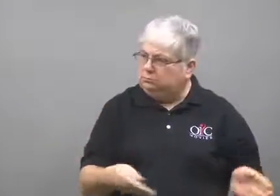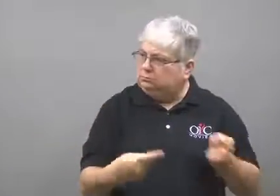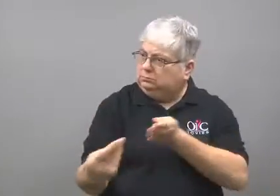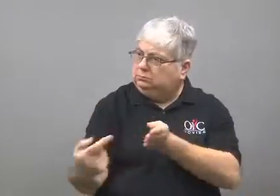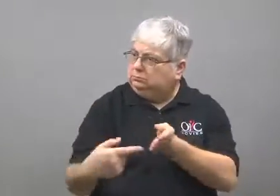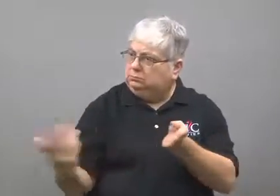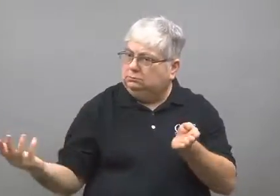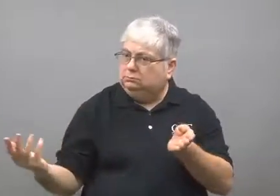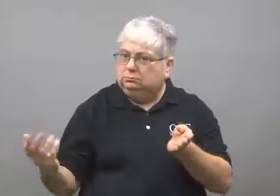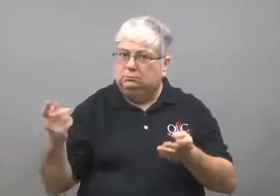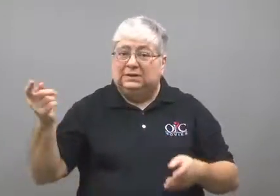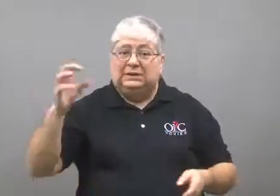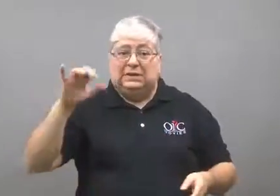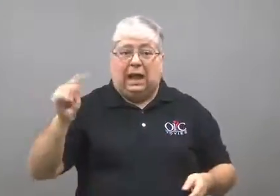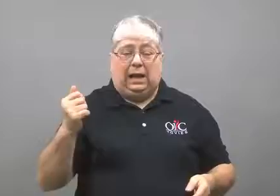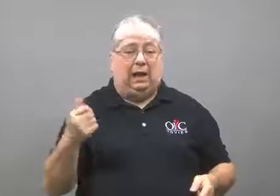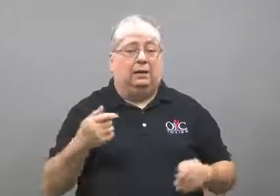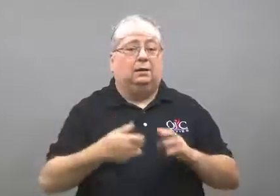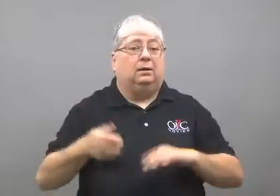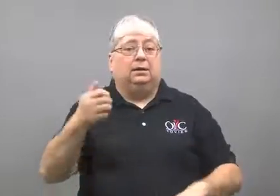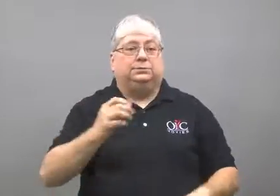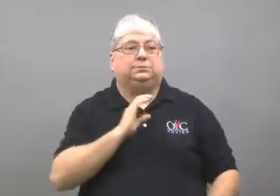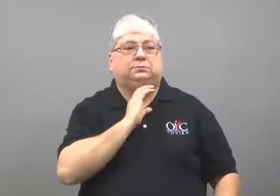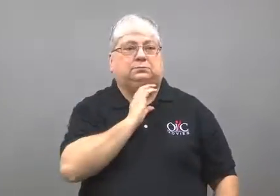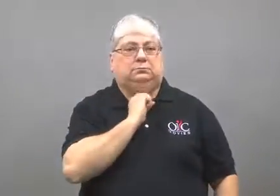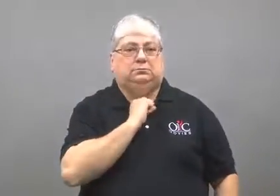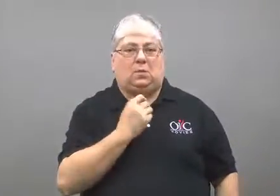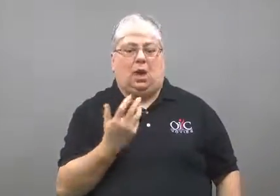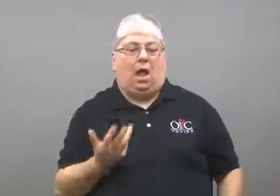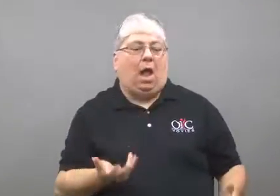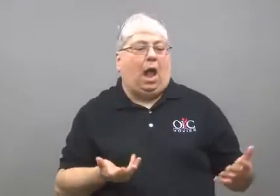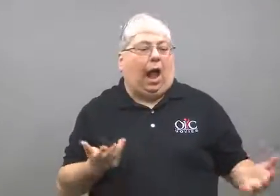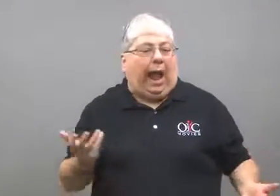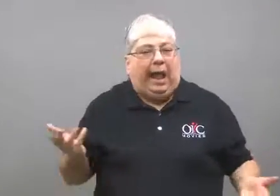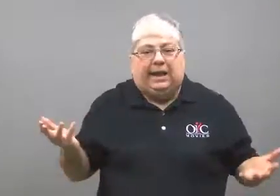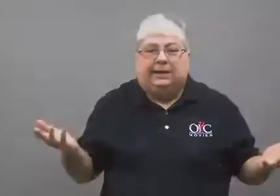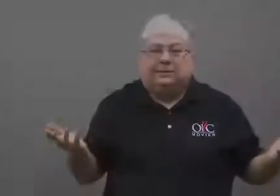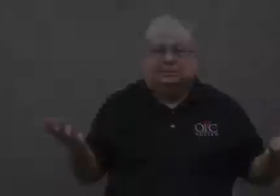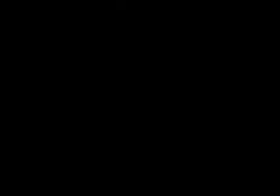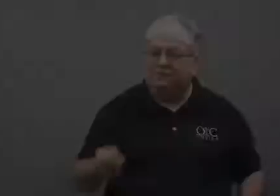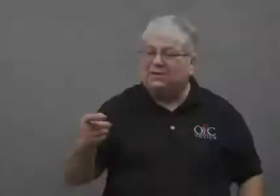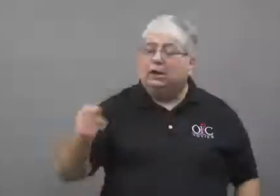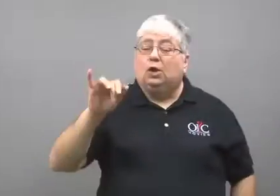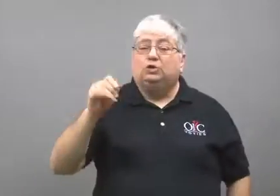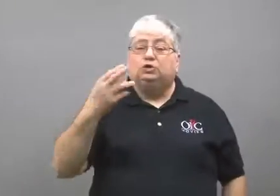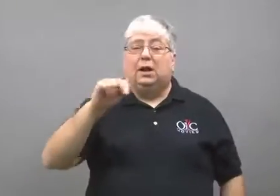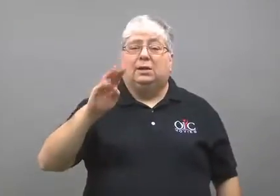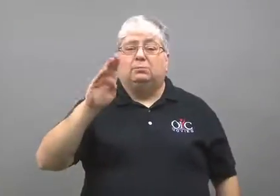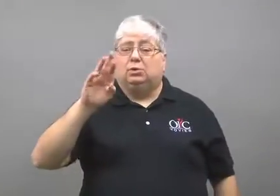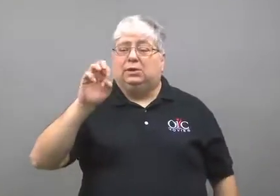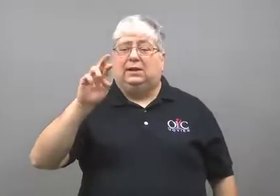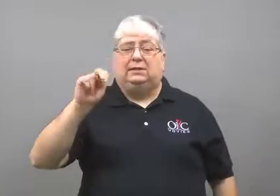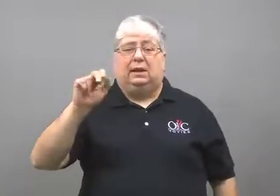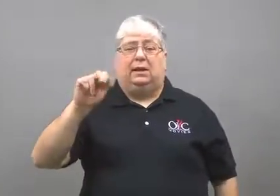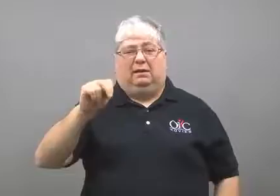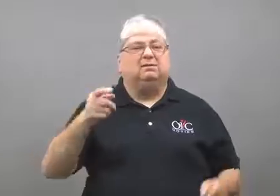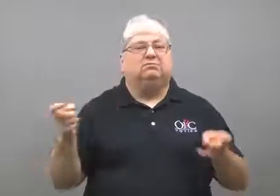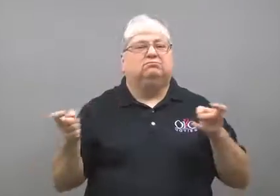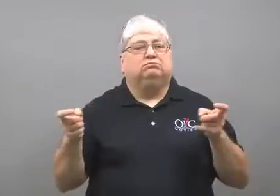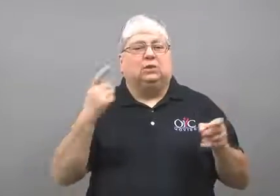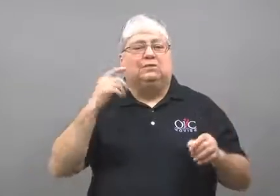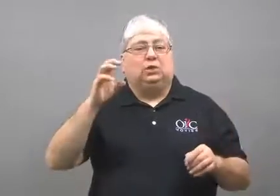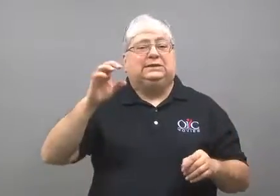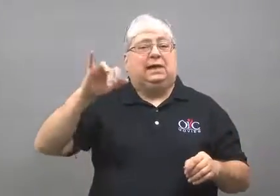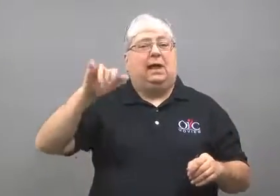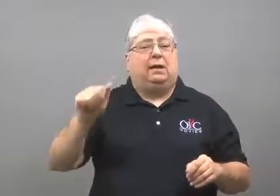When confronted with the pictures, CIA officials couldn't explain them.